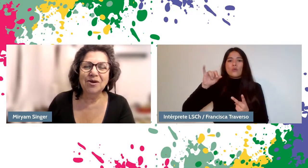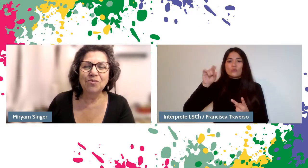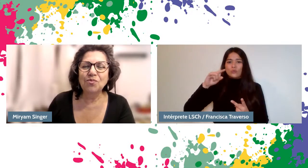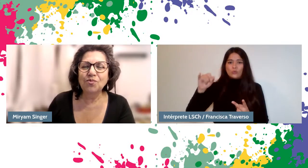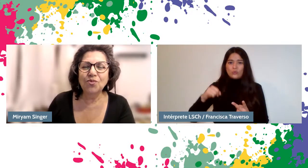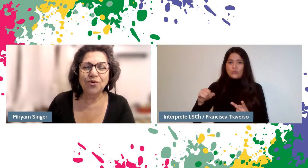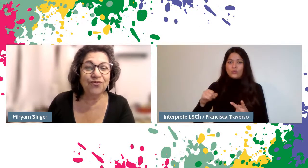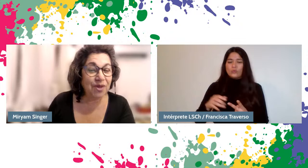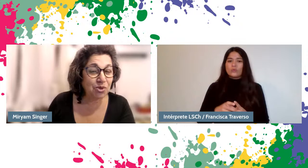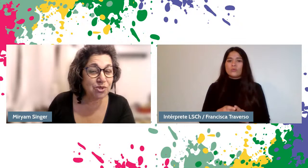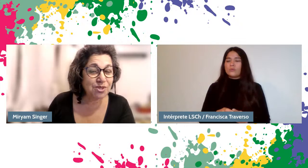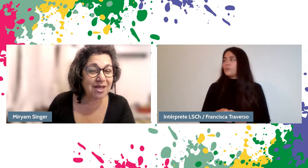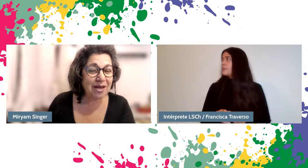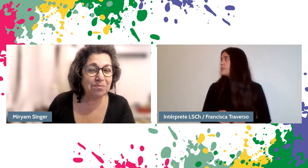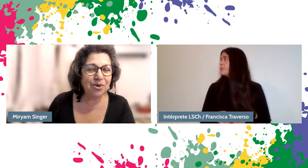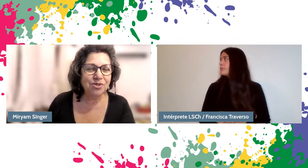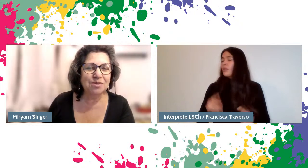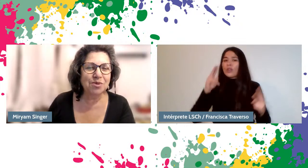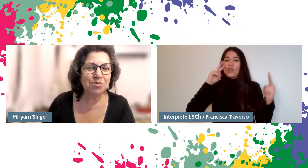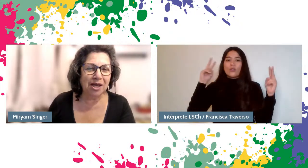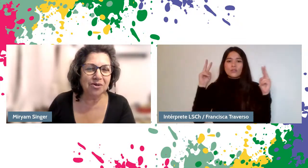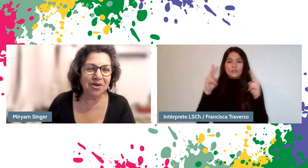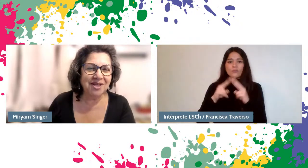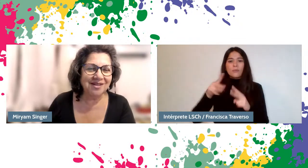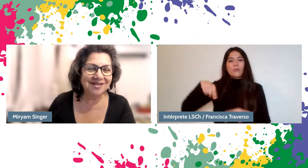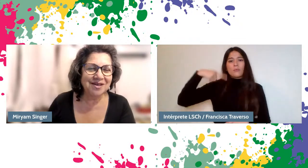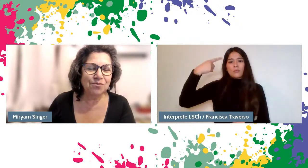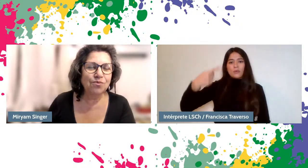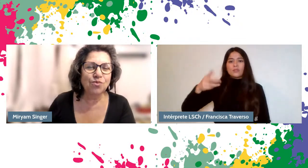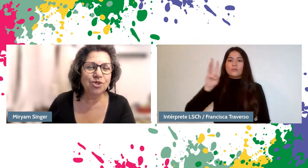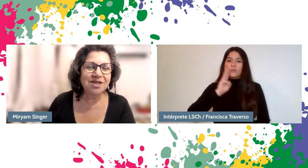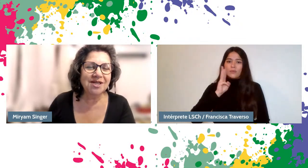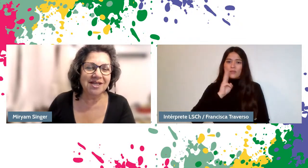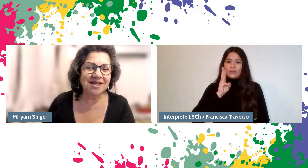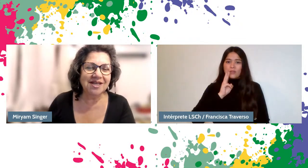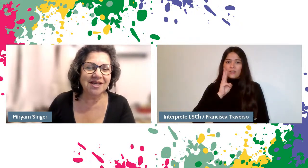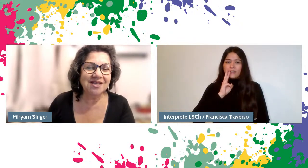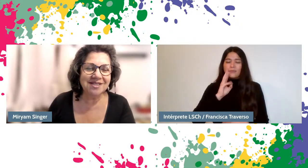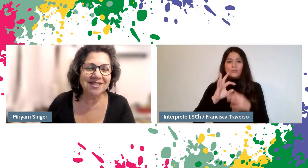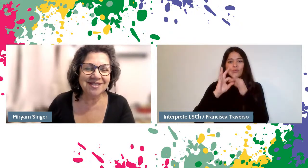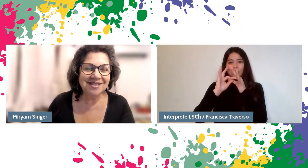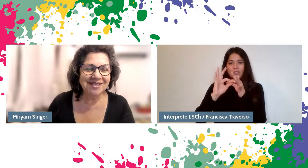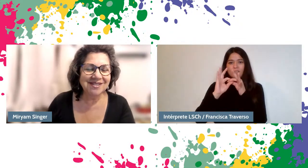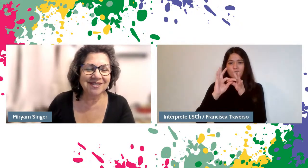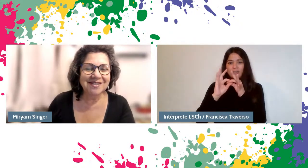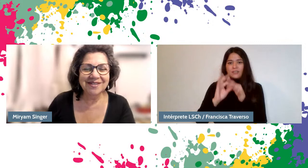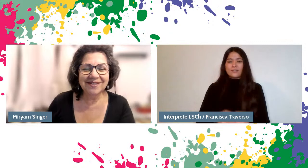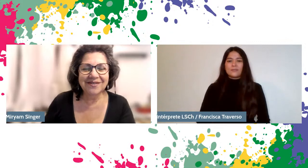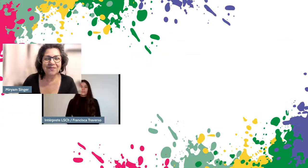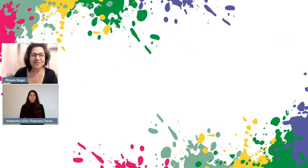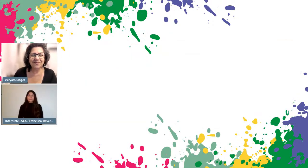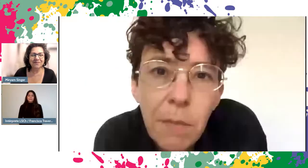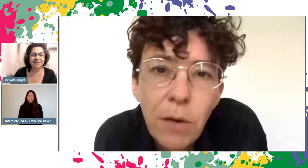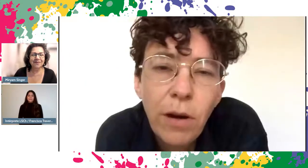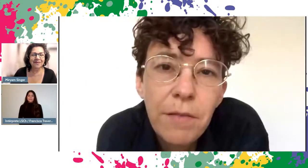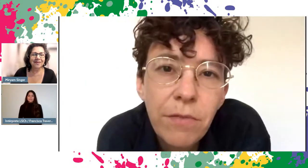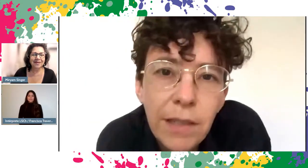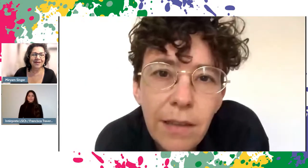See you next Wednesday. Thank you very much. My name is Manuela Infante